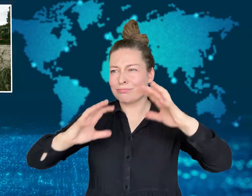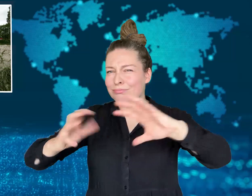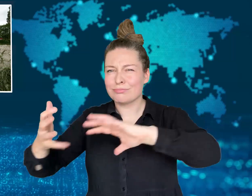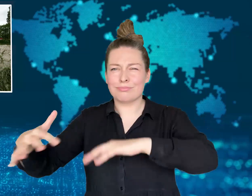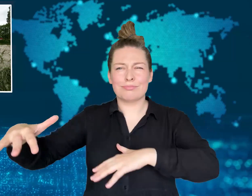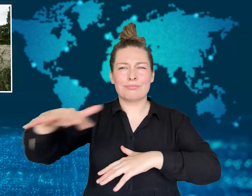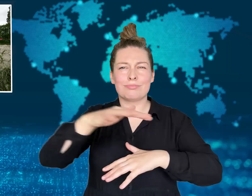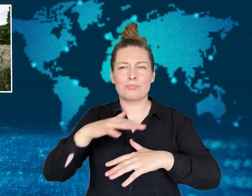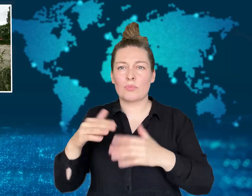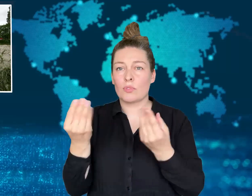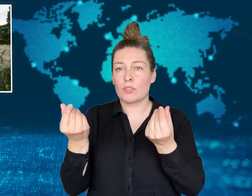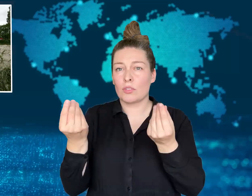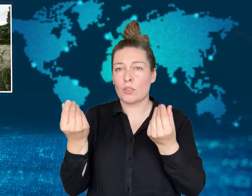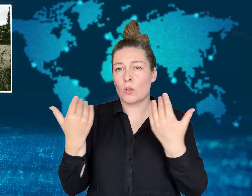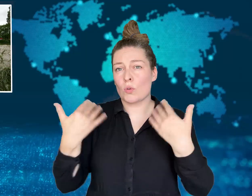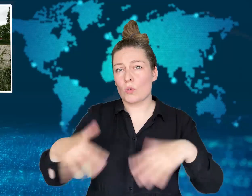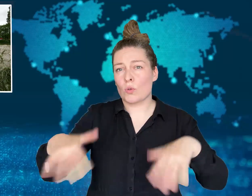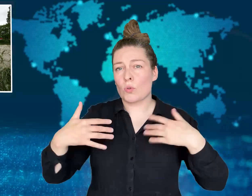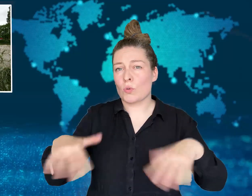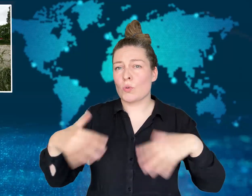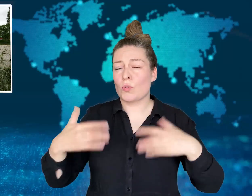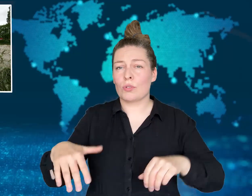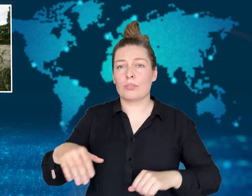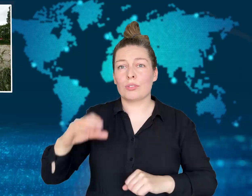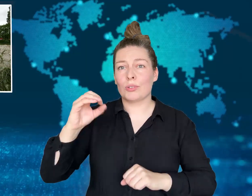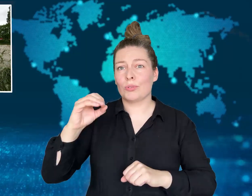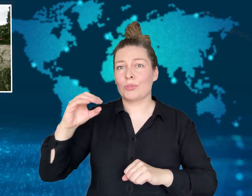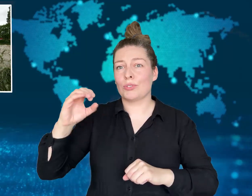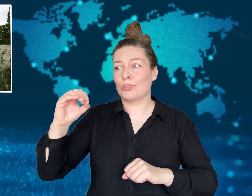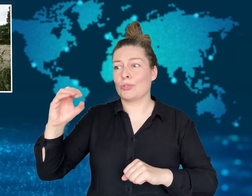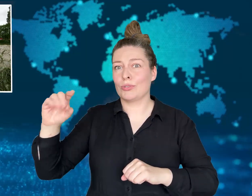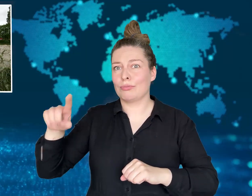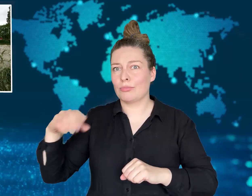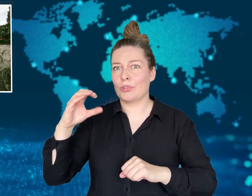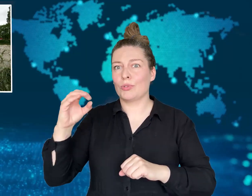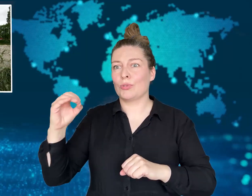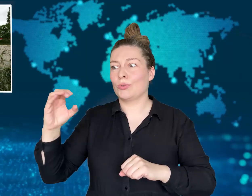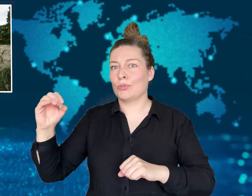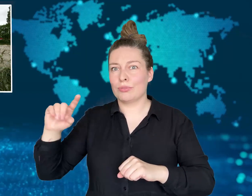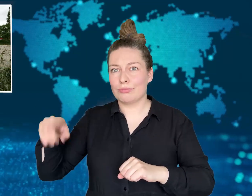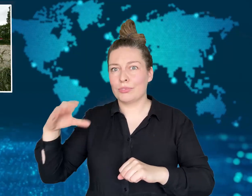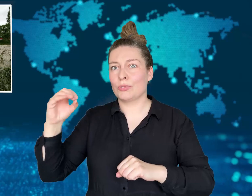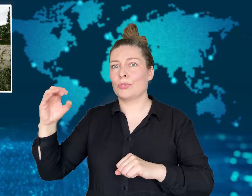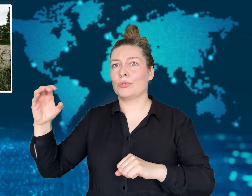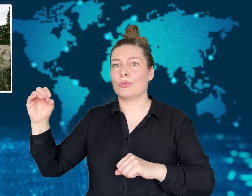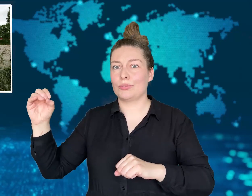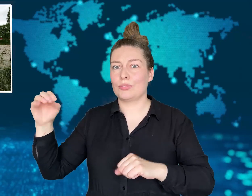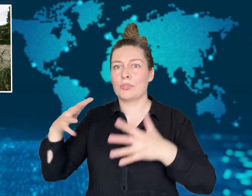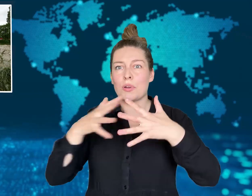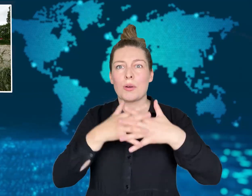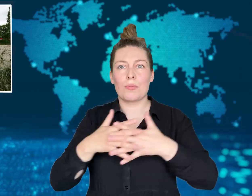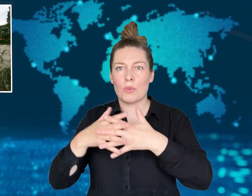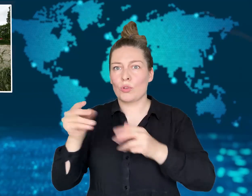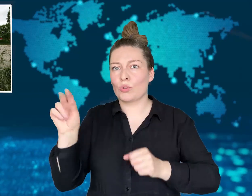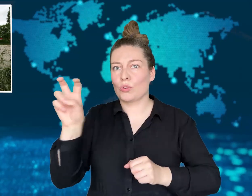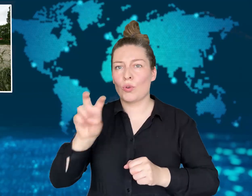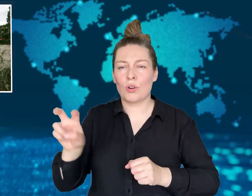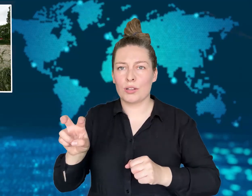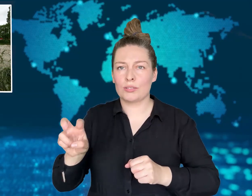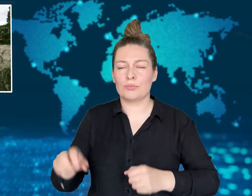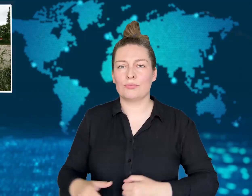In all, there has been billions of USD worth of damage.